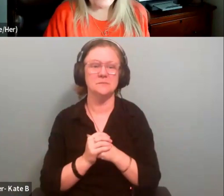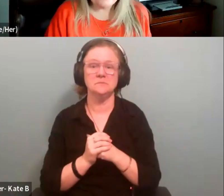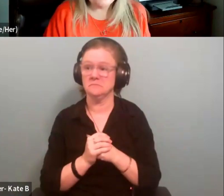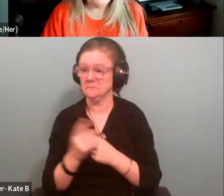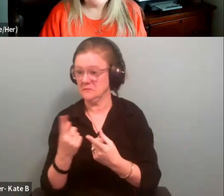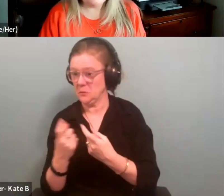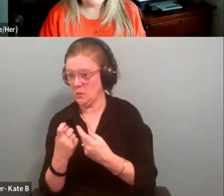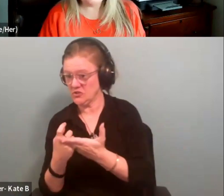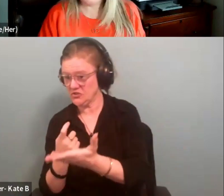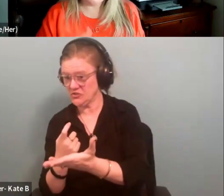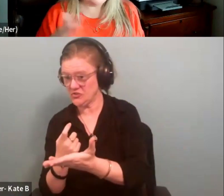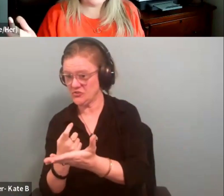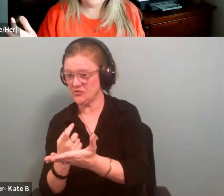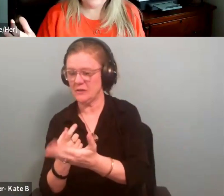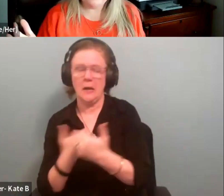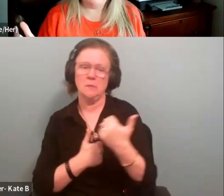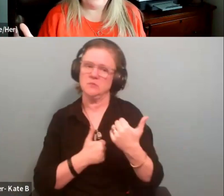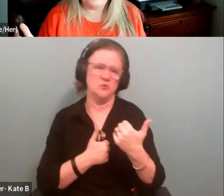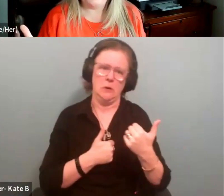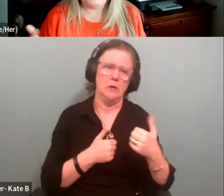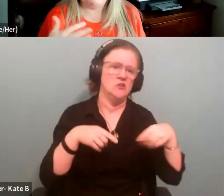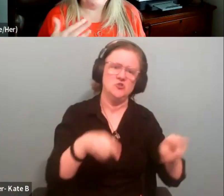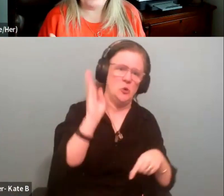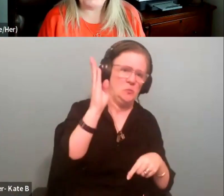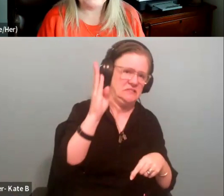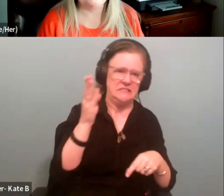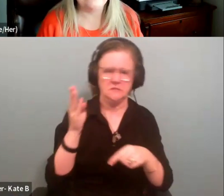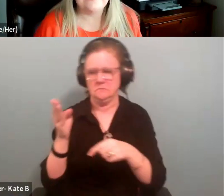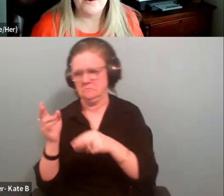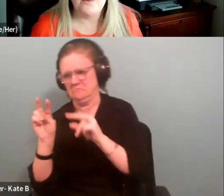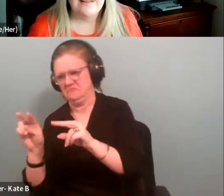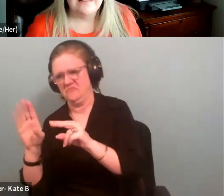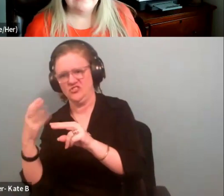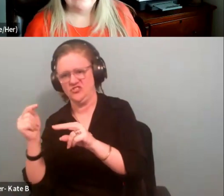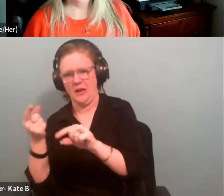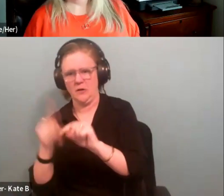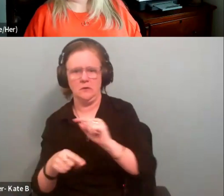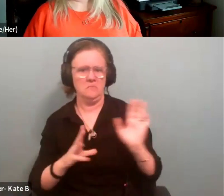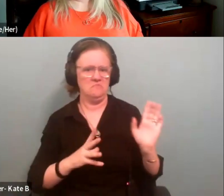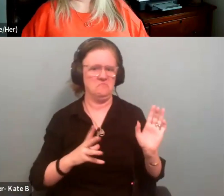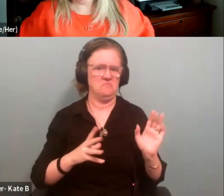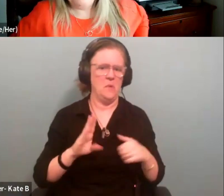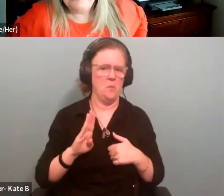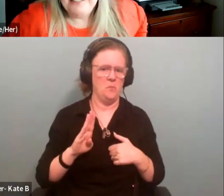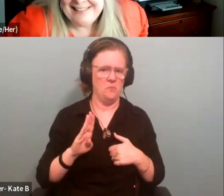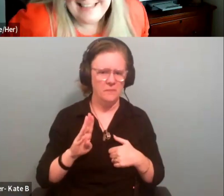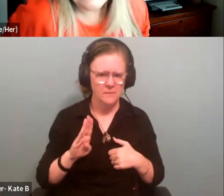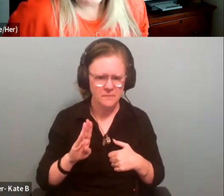questions in the chat. I could not see any of that while we were presenting. Bevin Croft: It's okay, I was keeping track. Kim Estep: Okay, good. Thank